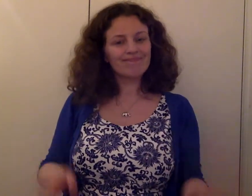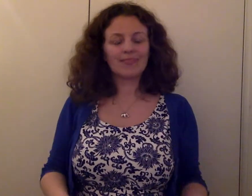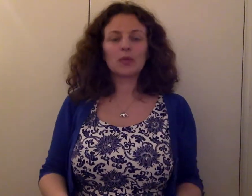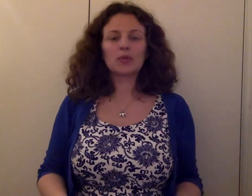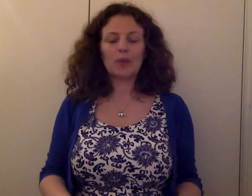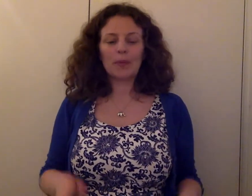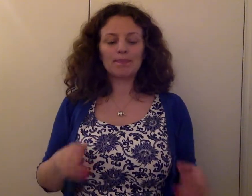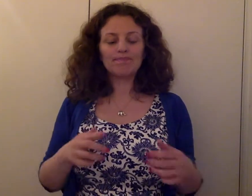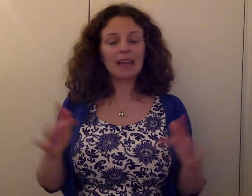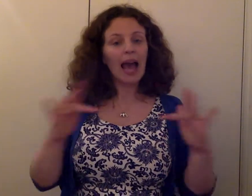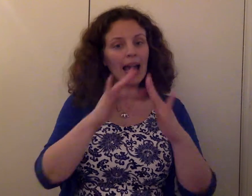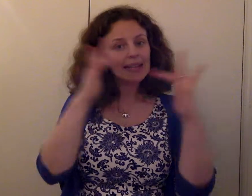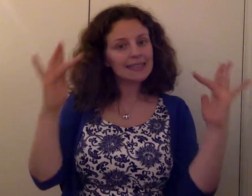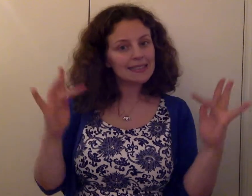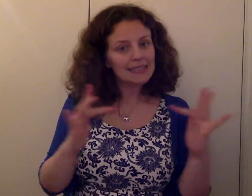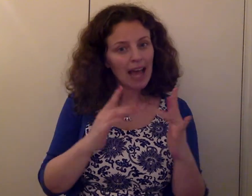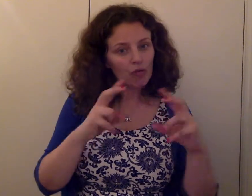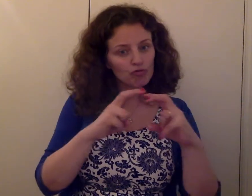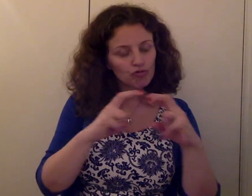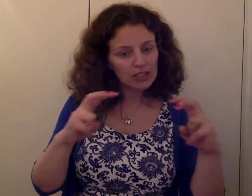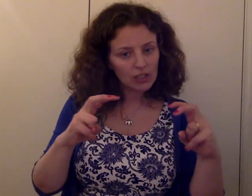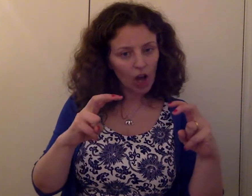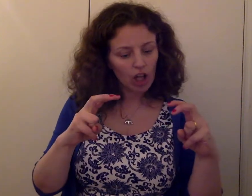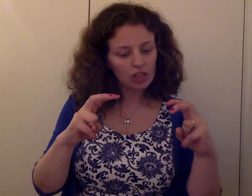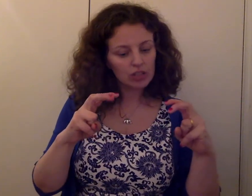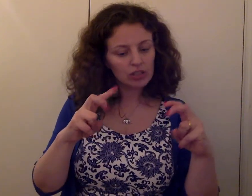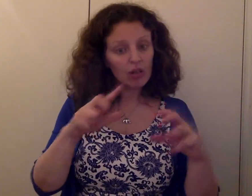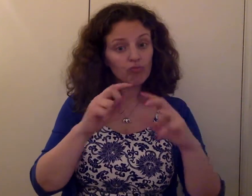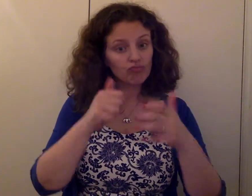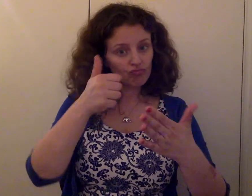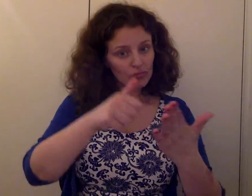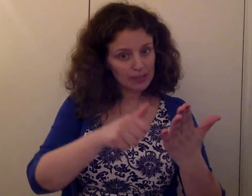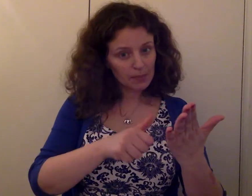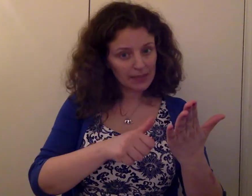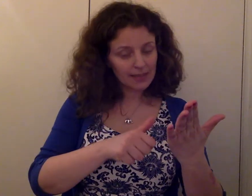Internet researched recipes,